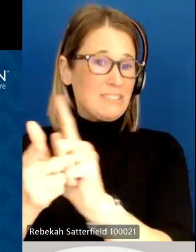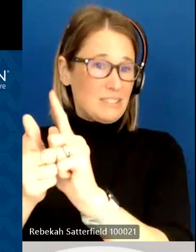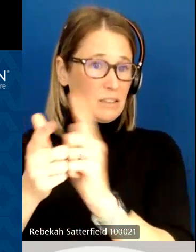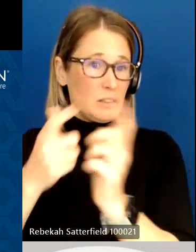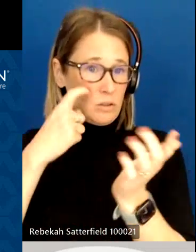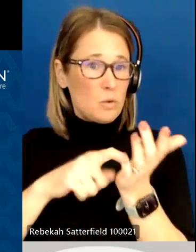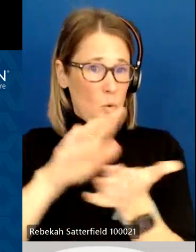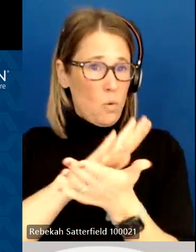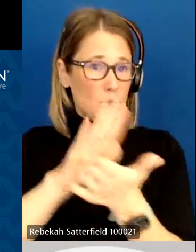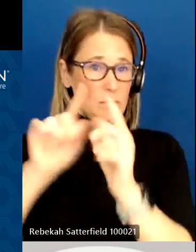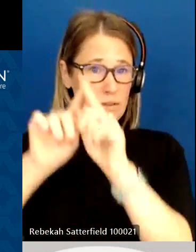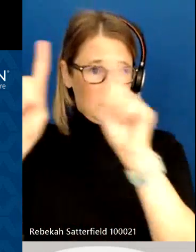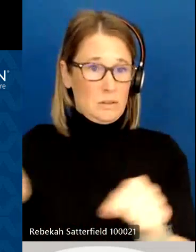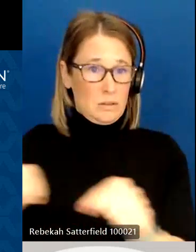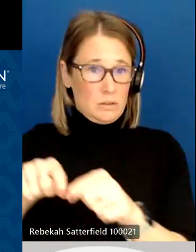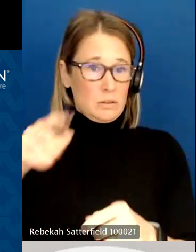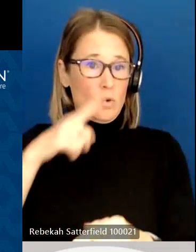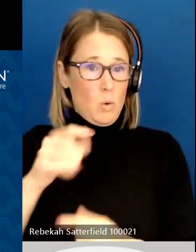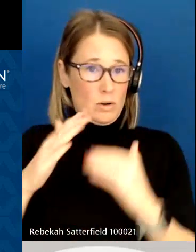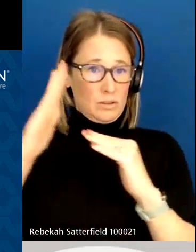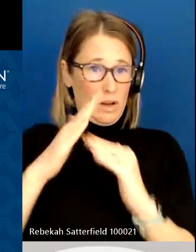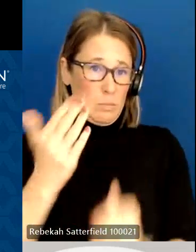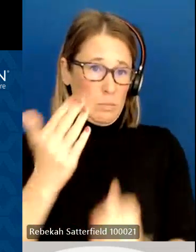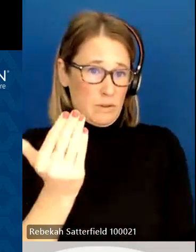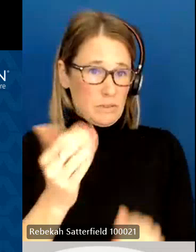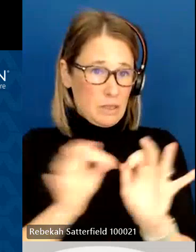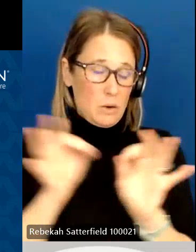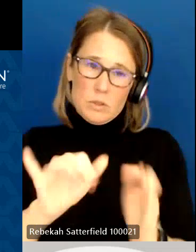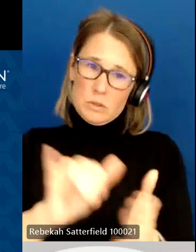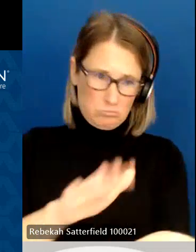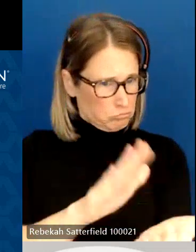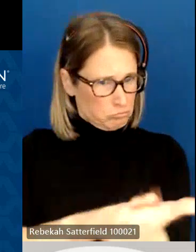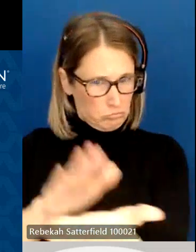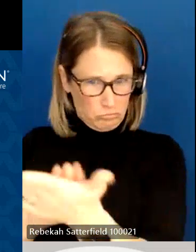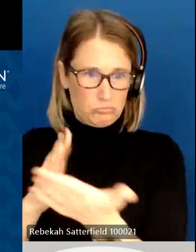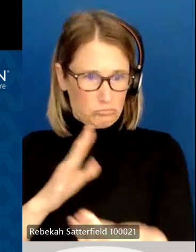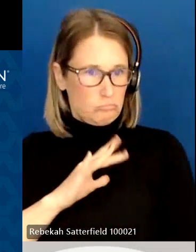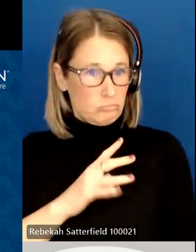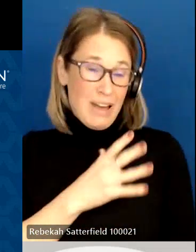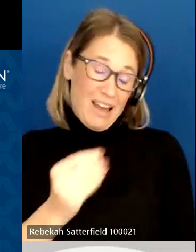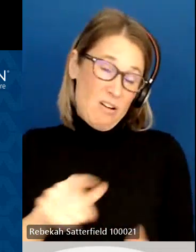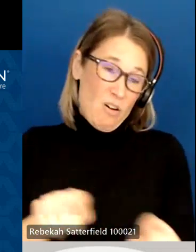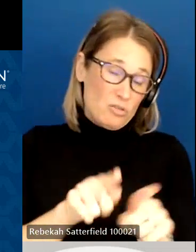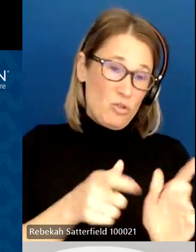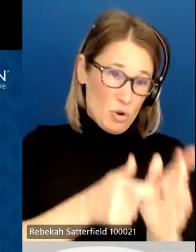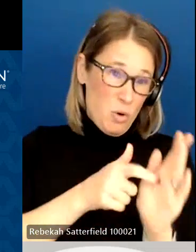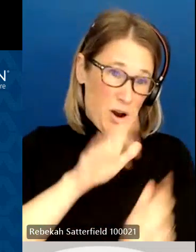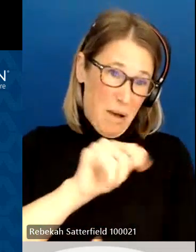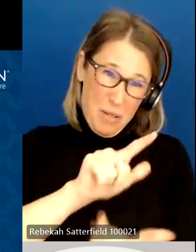top 15 languages which is commendable and more importantly it's required by law these notices